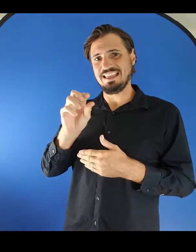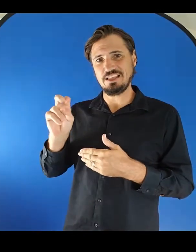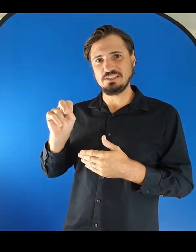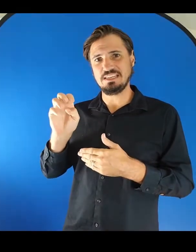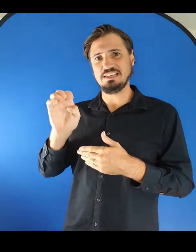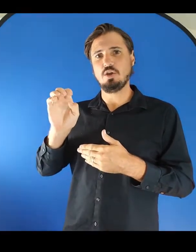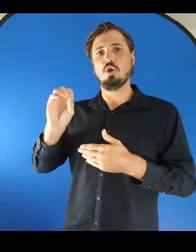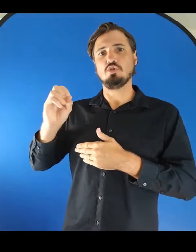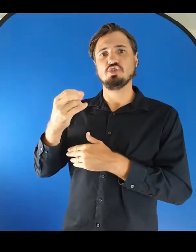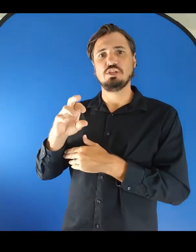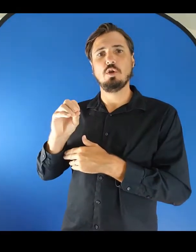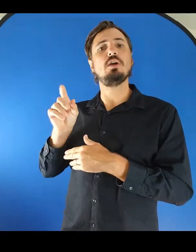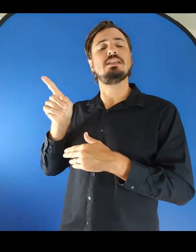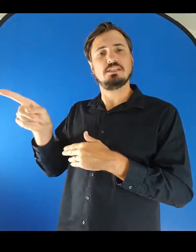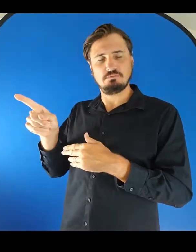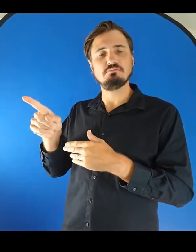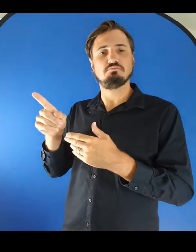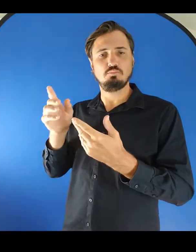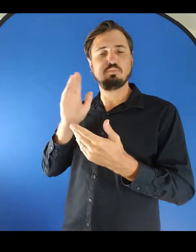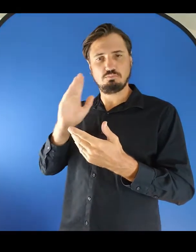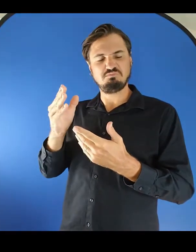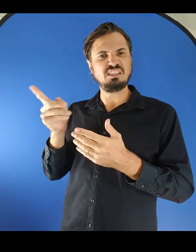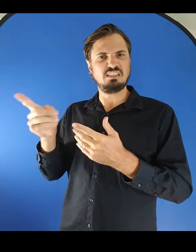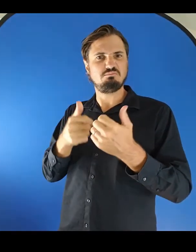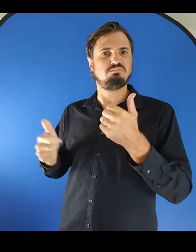here to offer some additional tips and information…